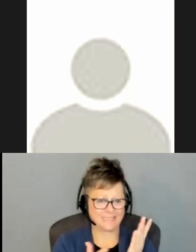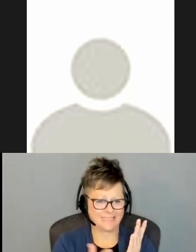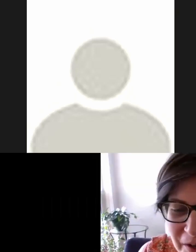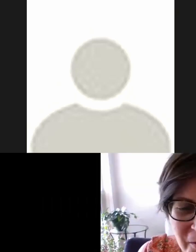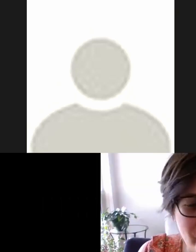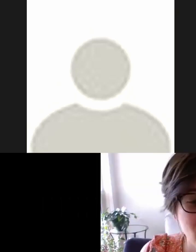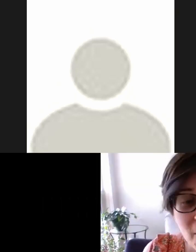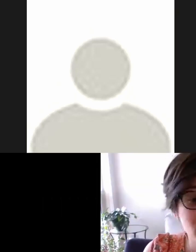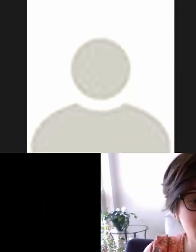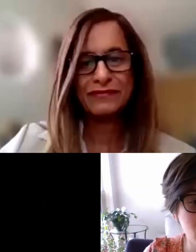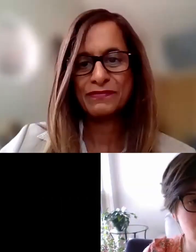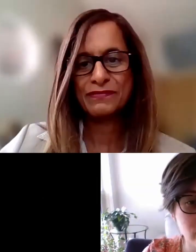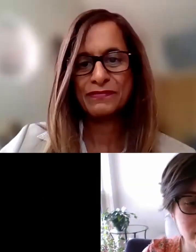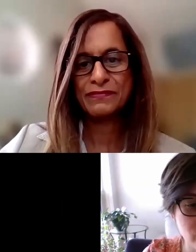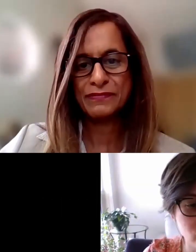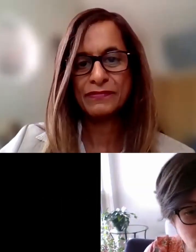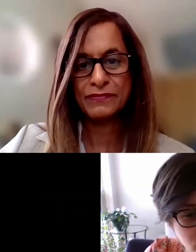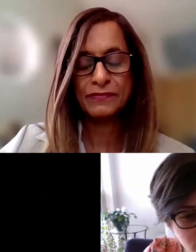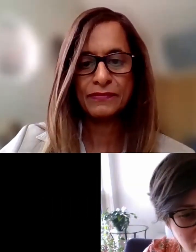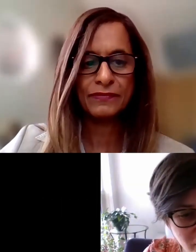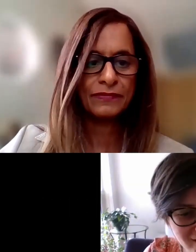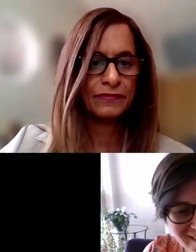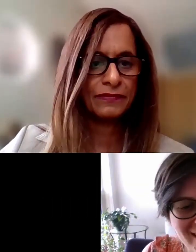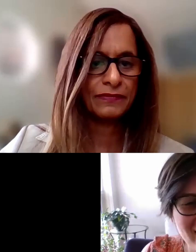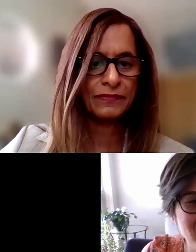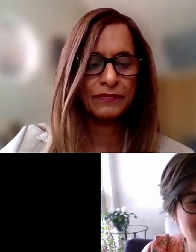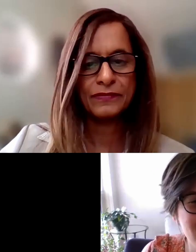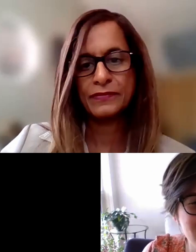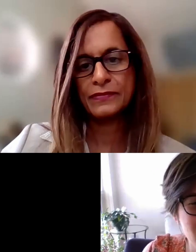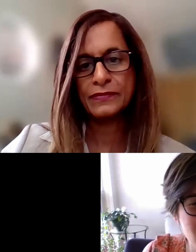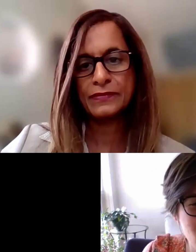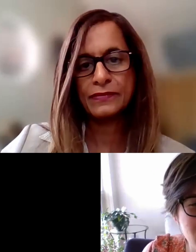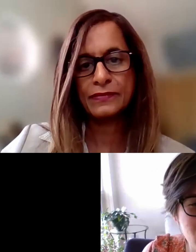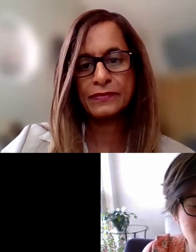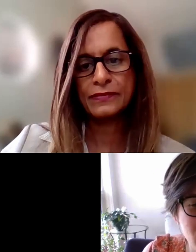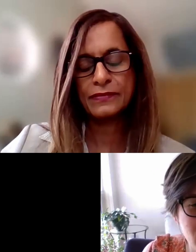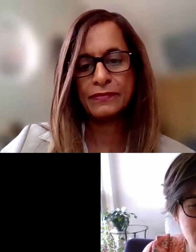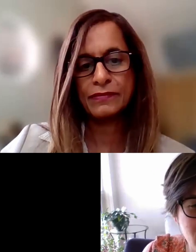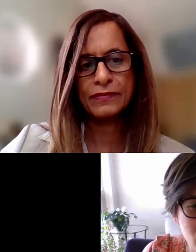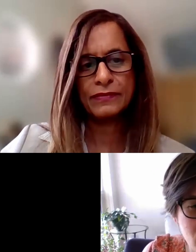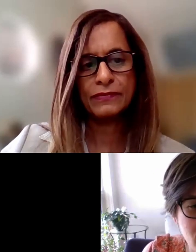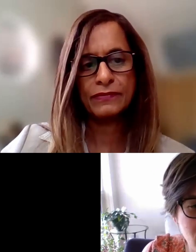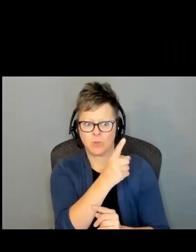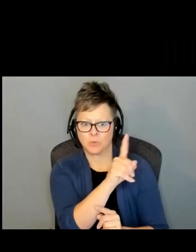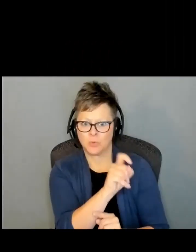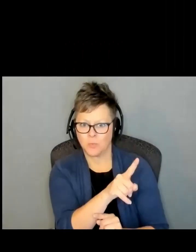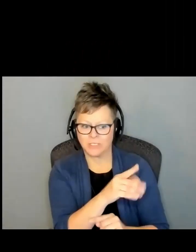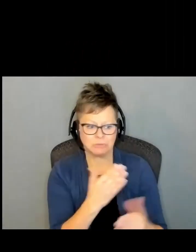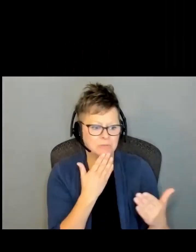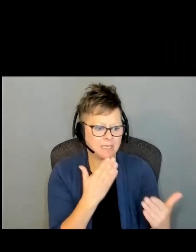I want to thank you all for such a rich discussion on this first question. And the sharing of your incredible insights.